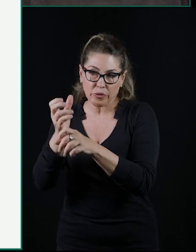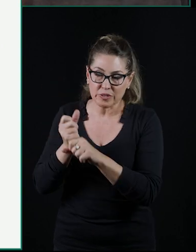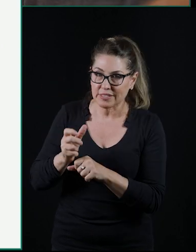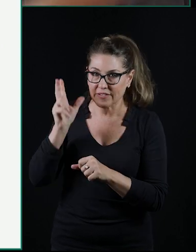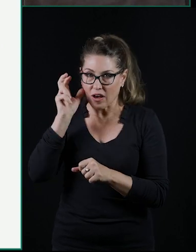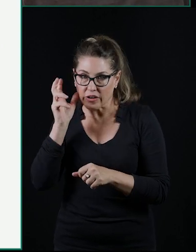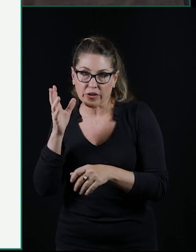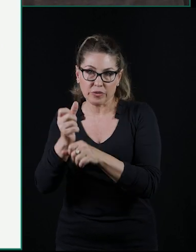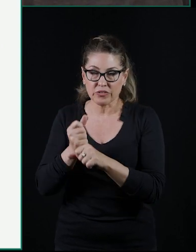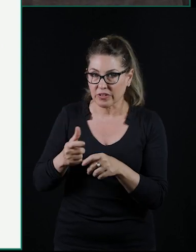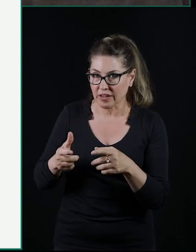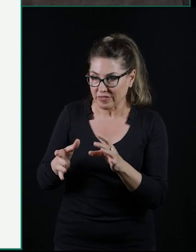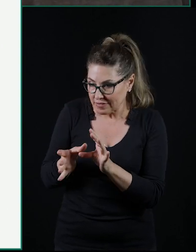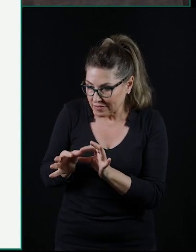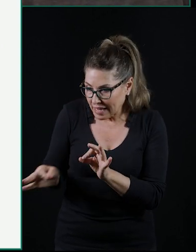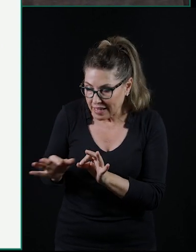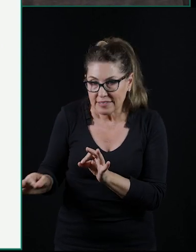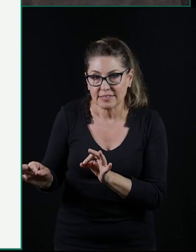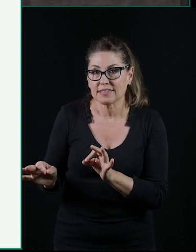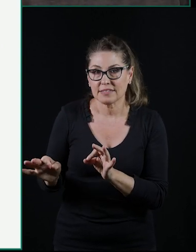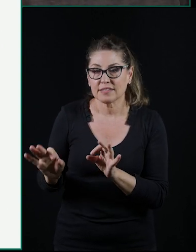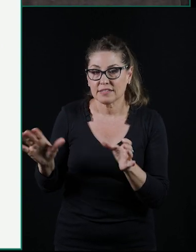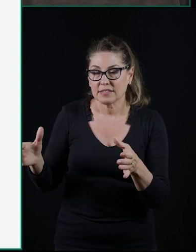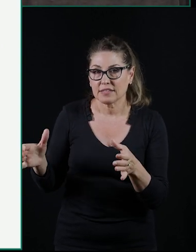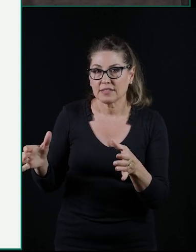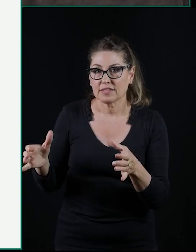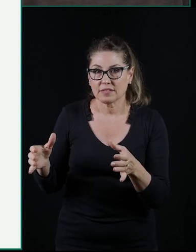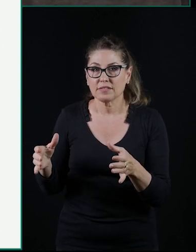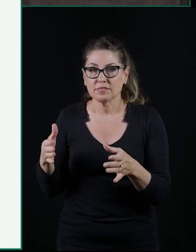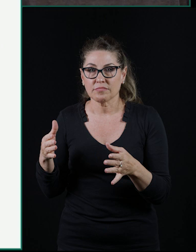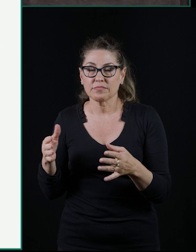You will enable all these with for A and B.